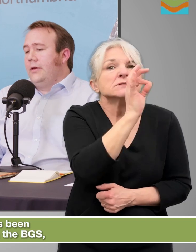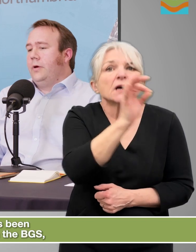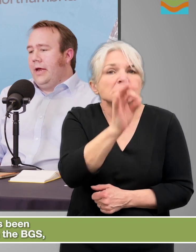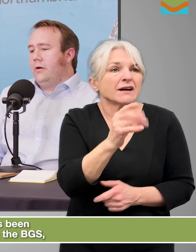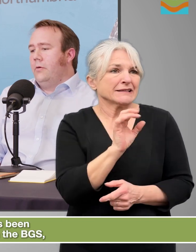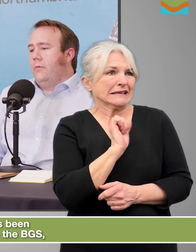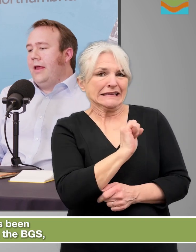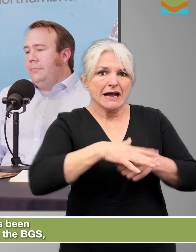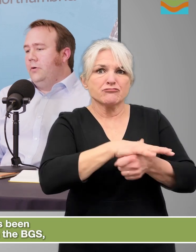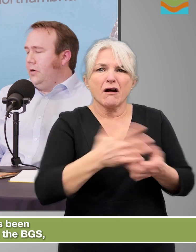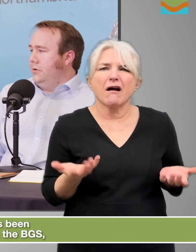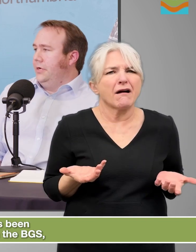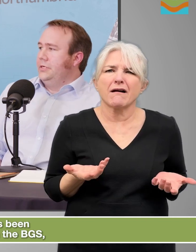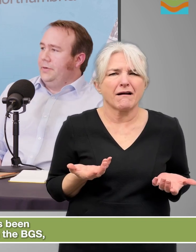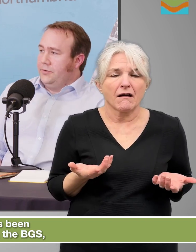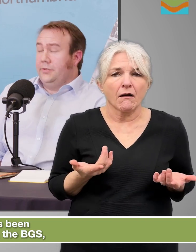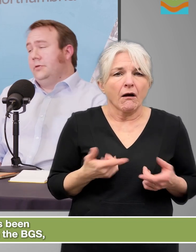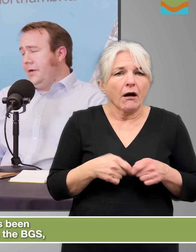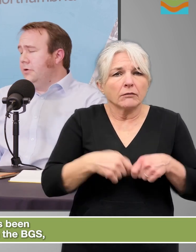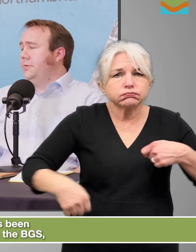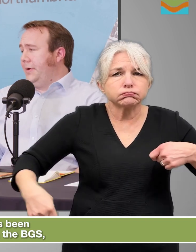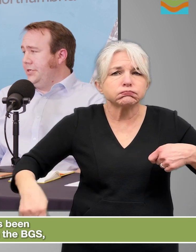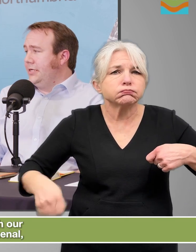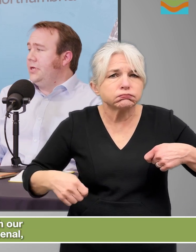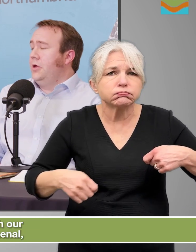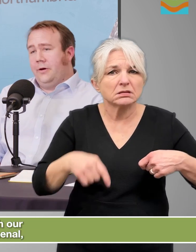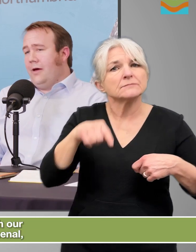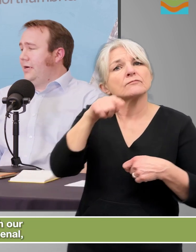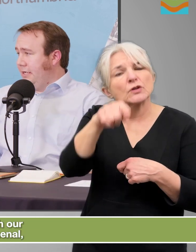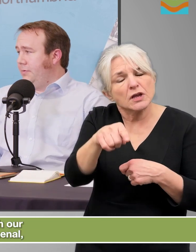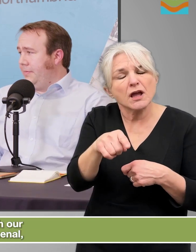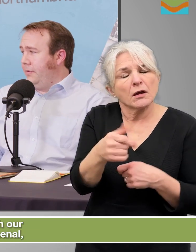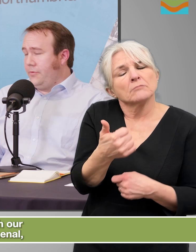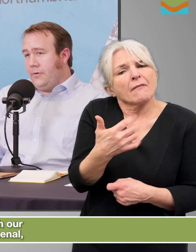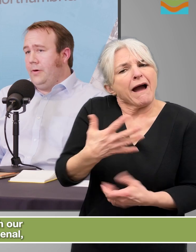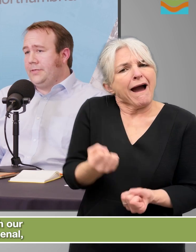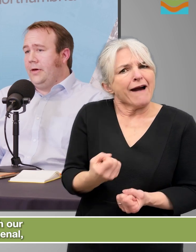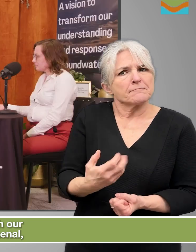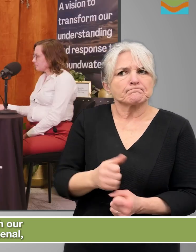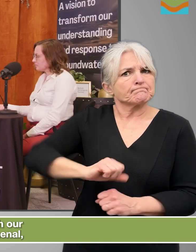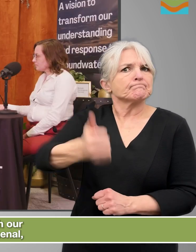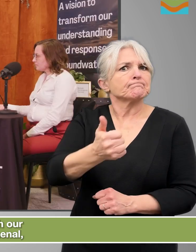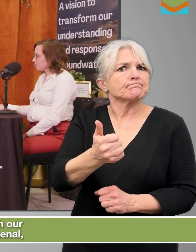we now any borehole that has been drilled and has been lodged with the BGS, you can now access through our website. And this is phenomenal,